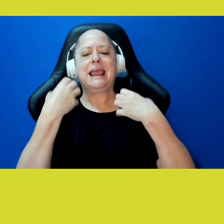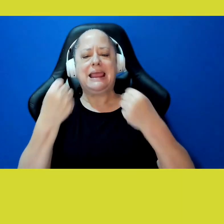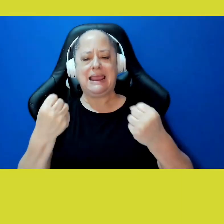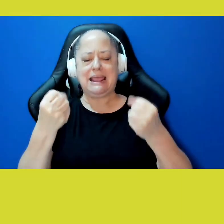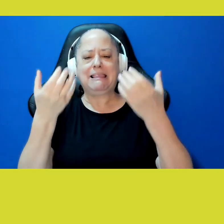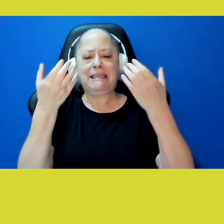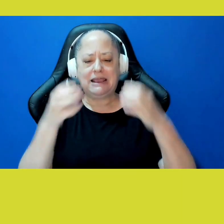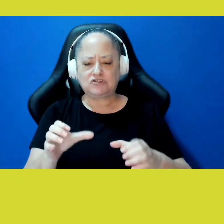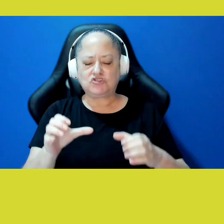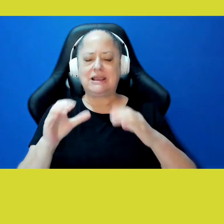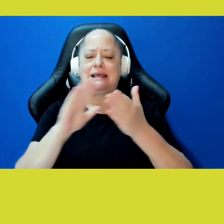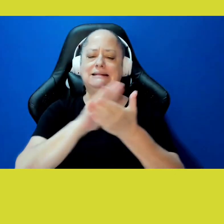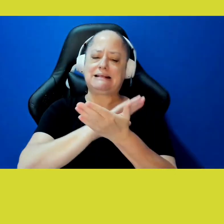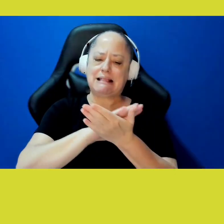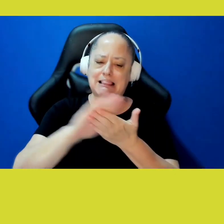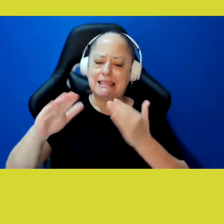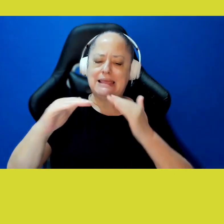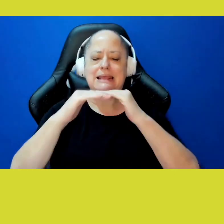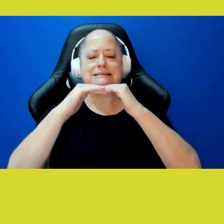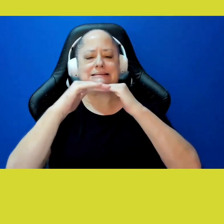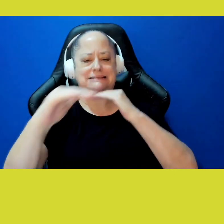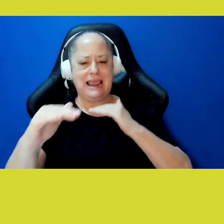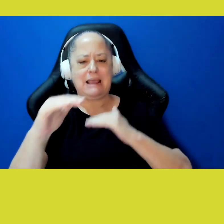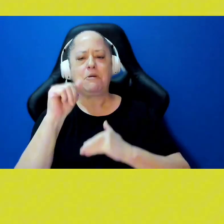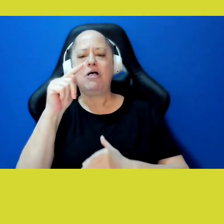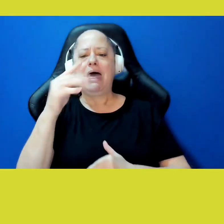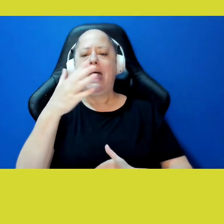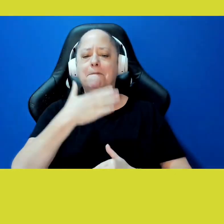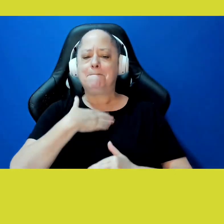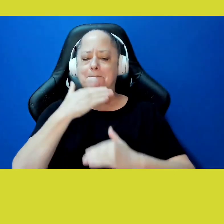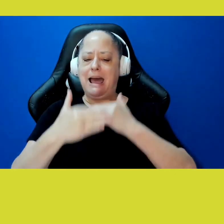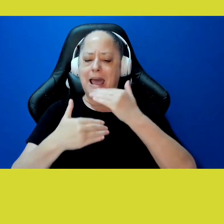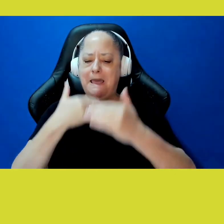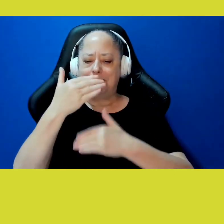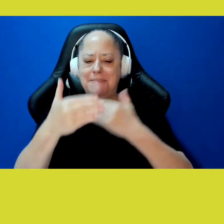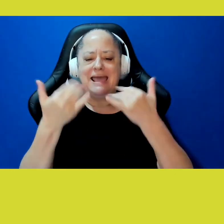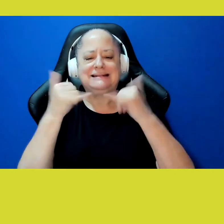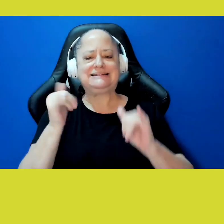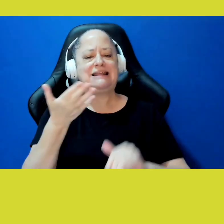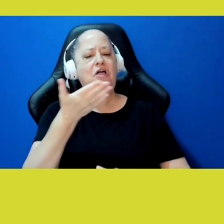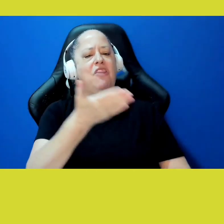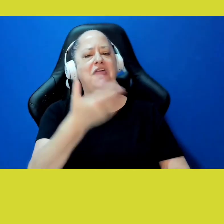baseline at my pace and it was still there for me. Thank you.